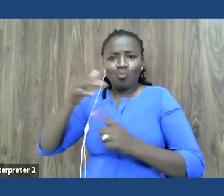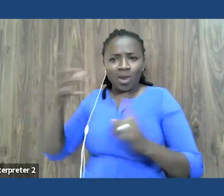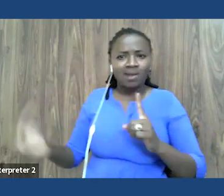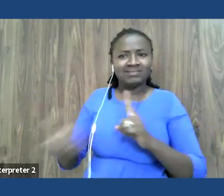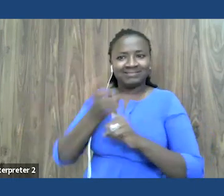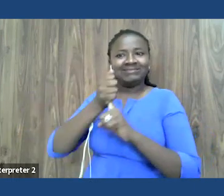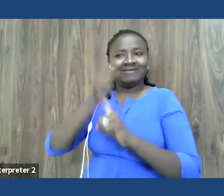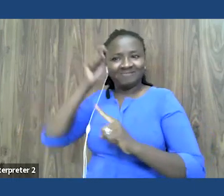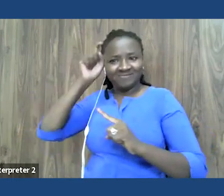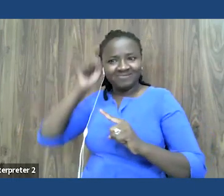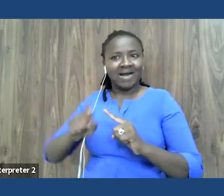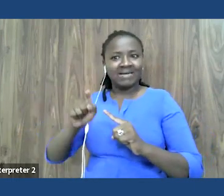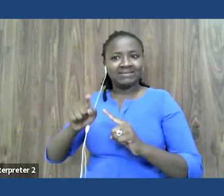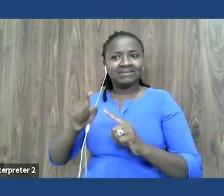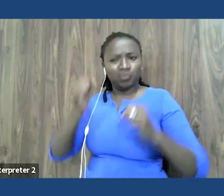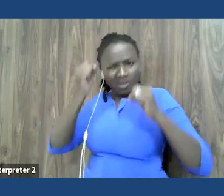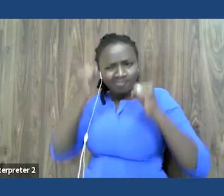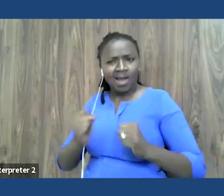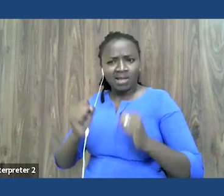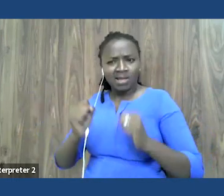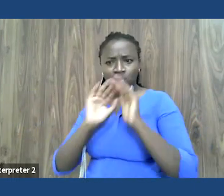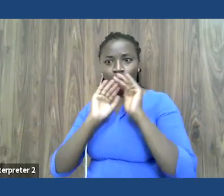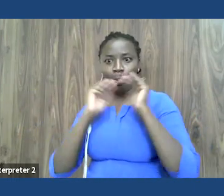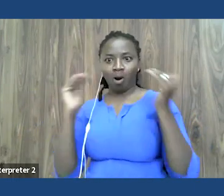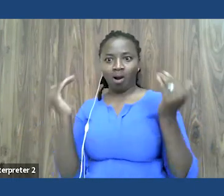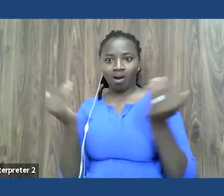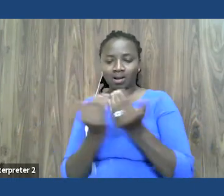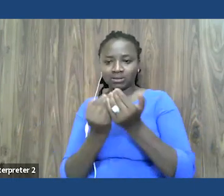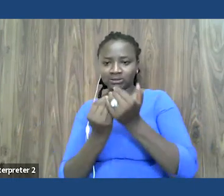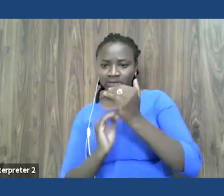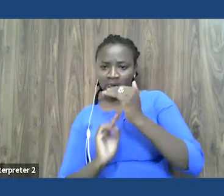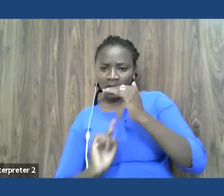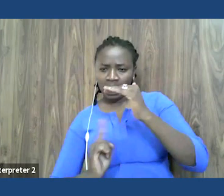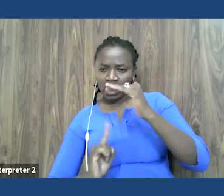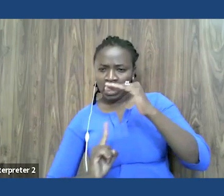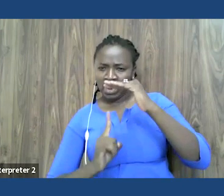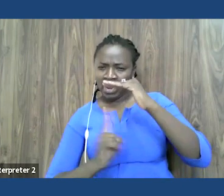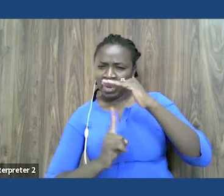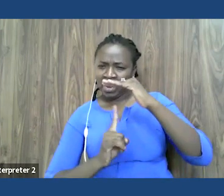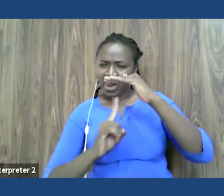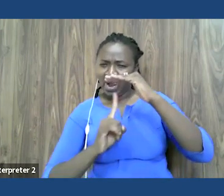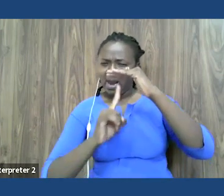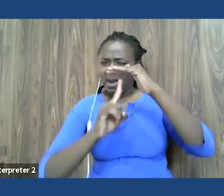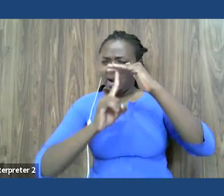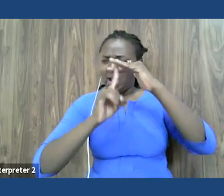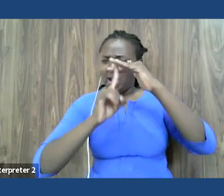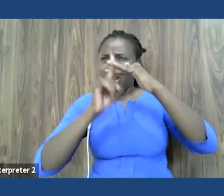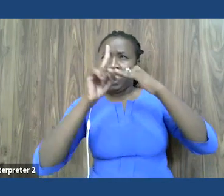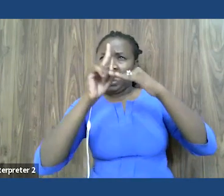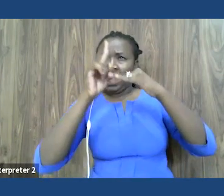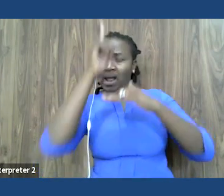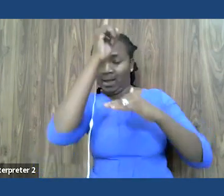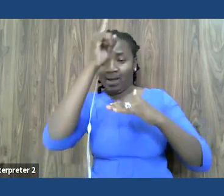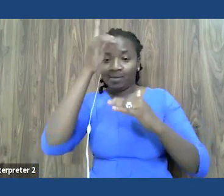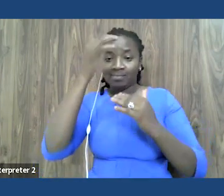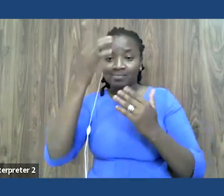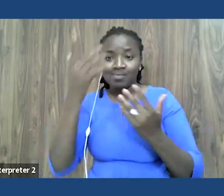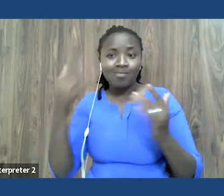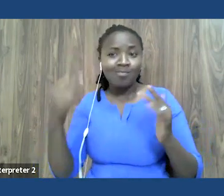They realize the value of the institution, individual knowledge that's gained through